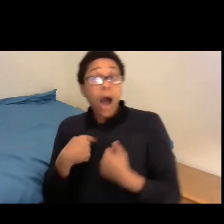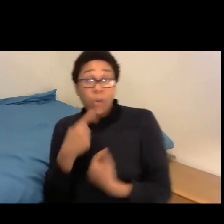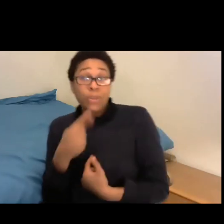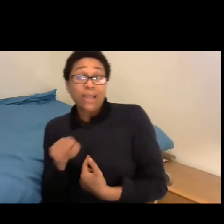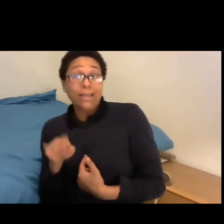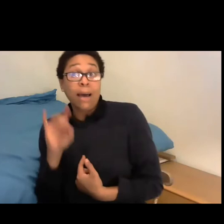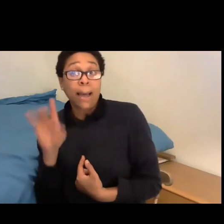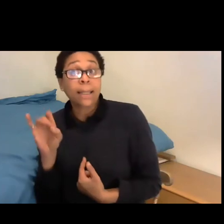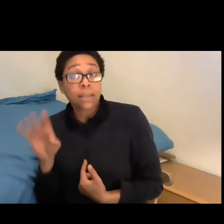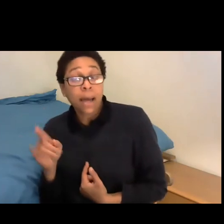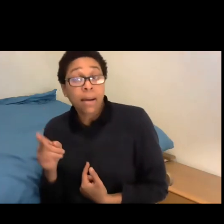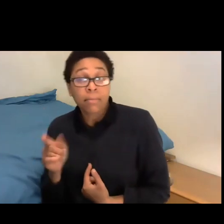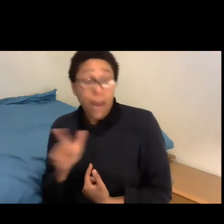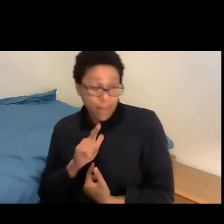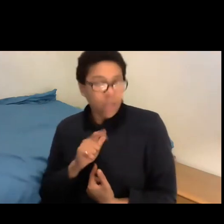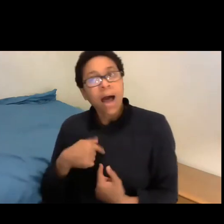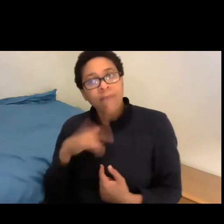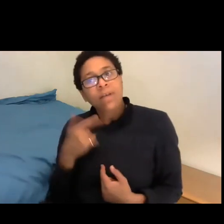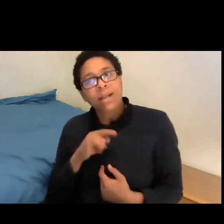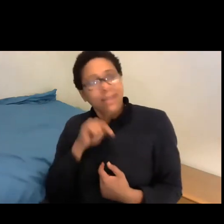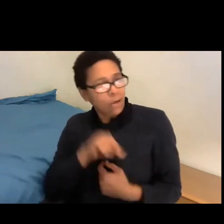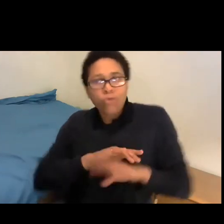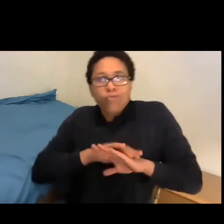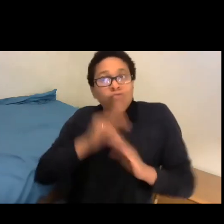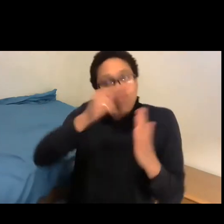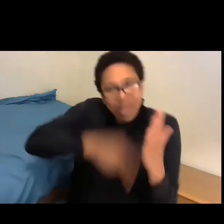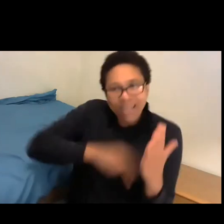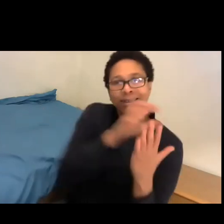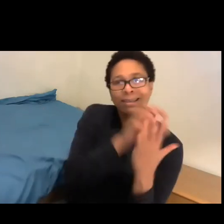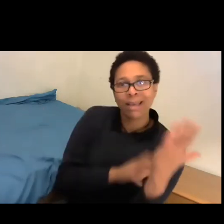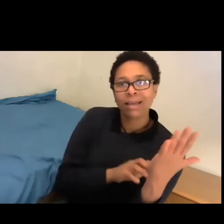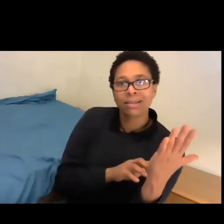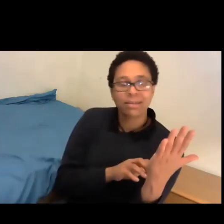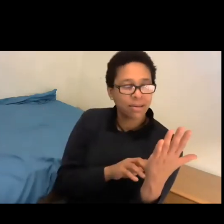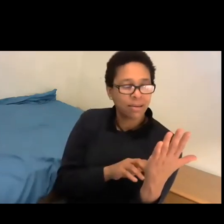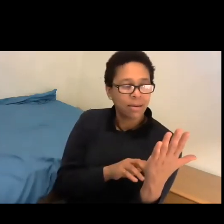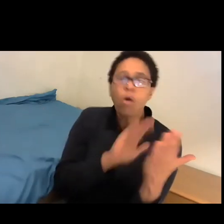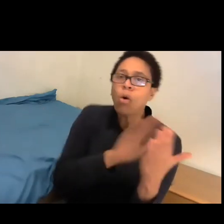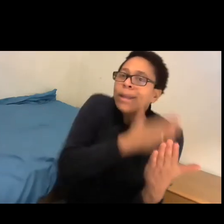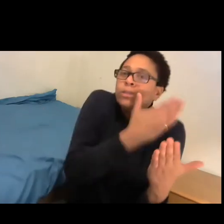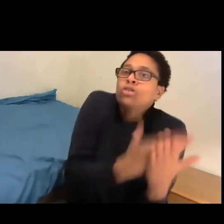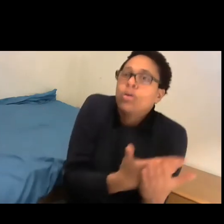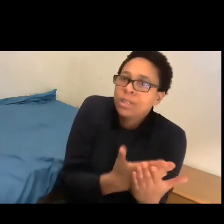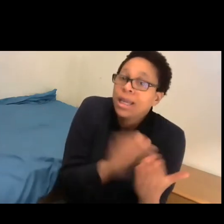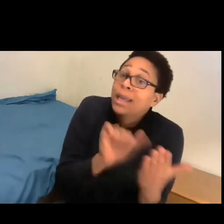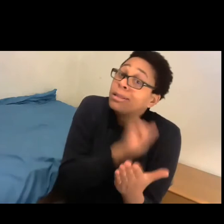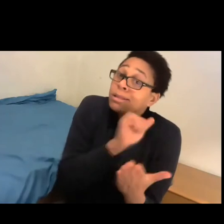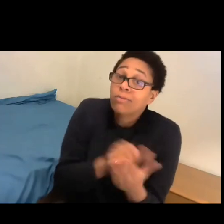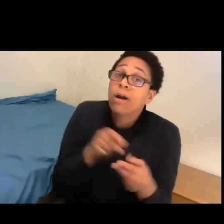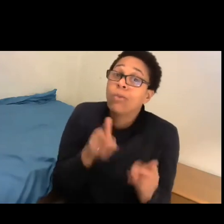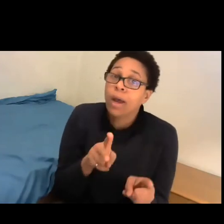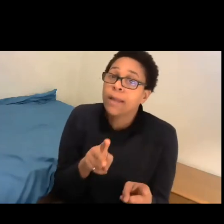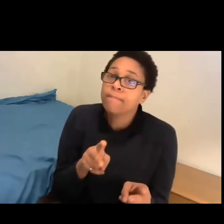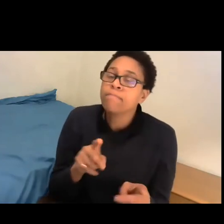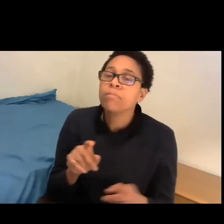well, when it comes to homophobia, and misogyny, and there will be an apologist element as well, the apologist